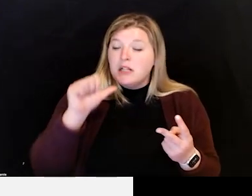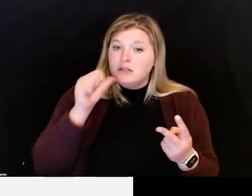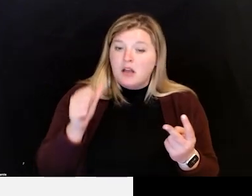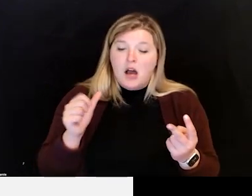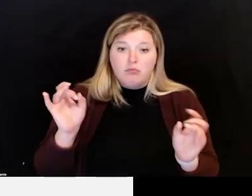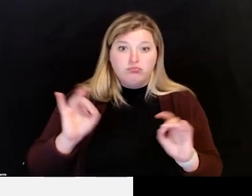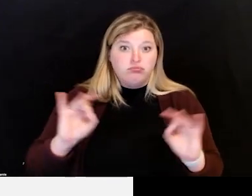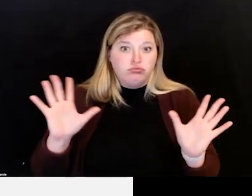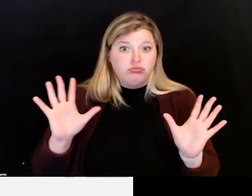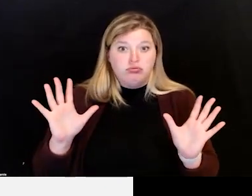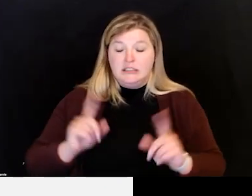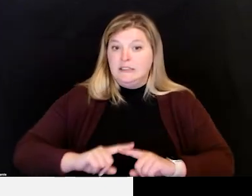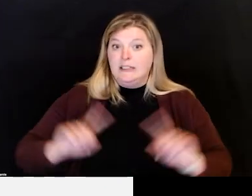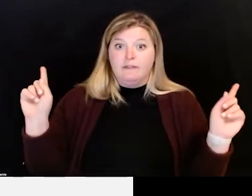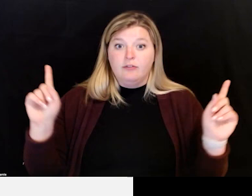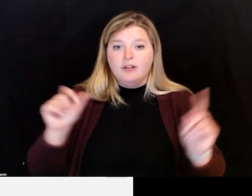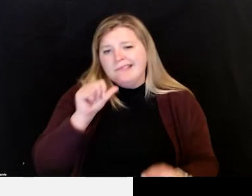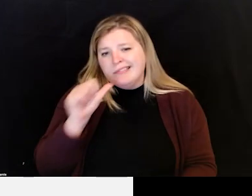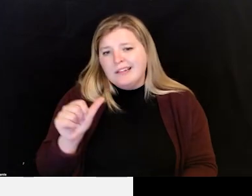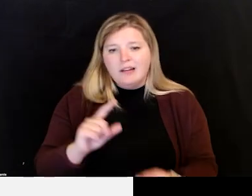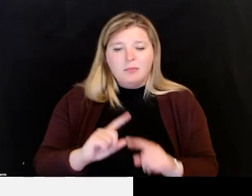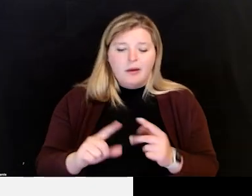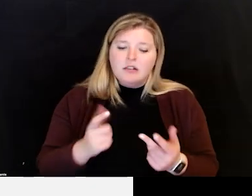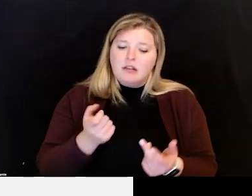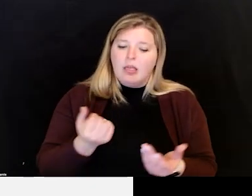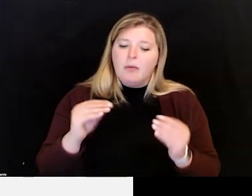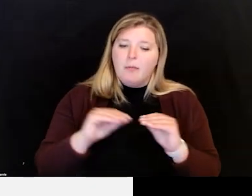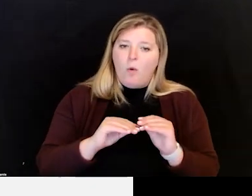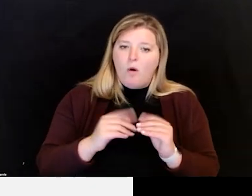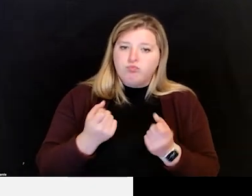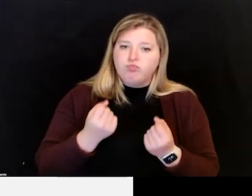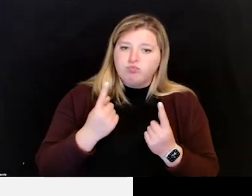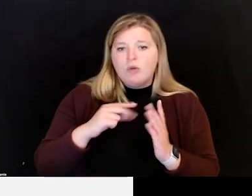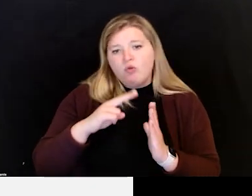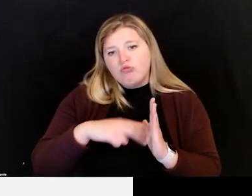but it is much more readable, and it passes WCAG--